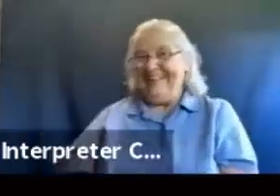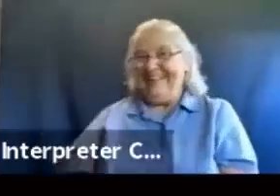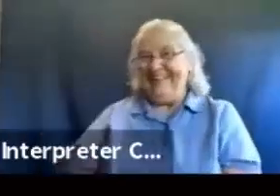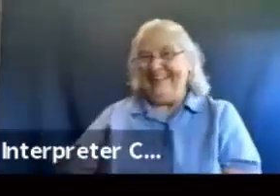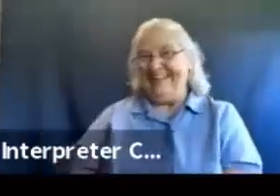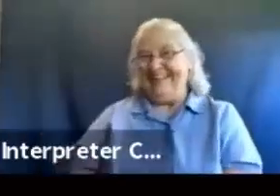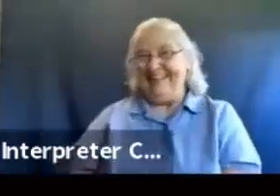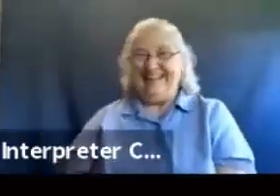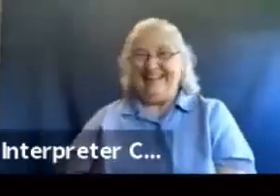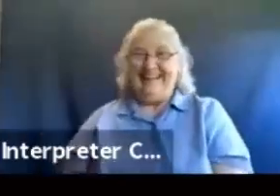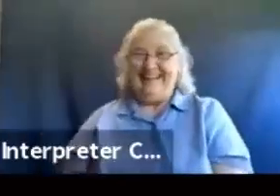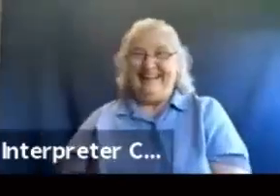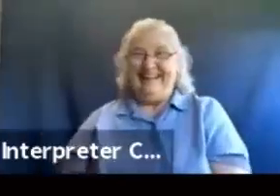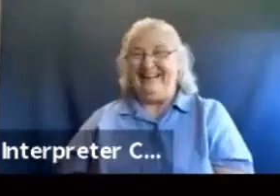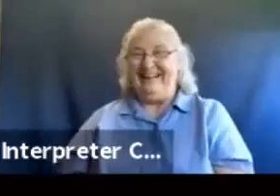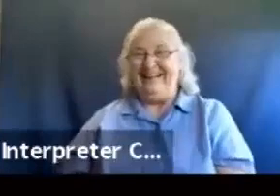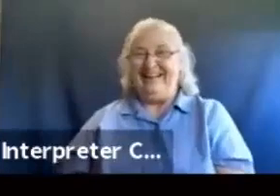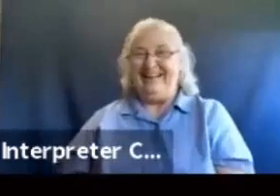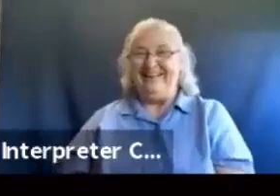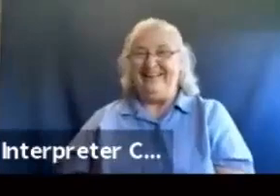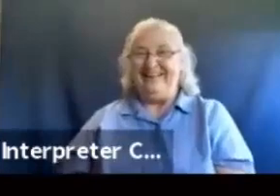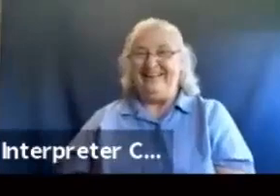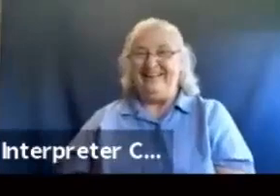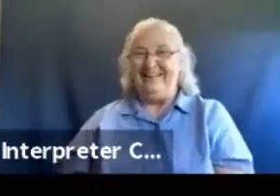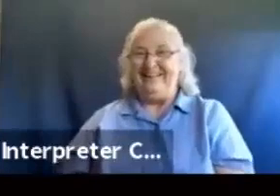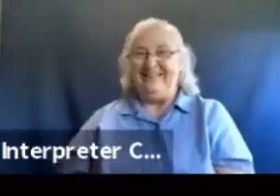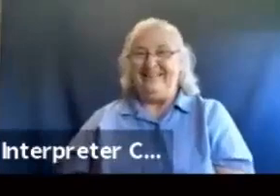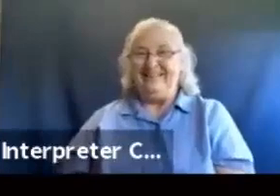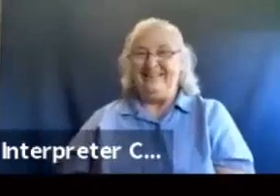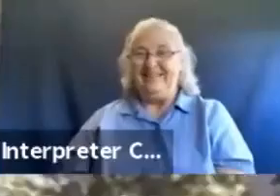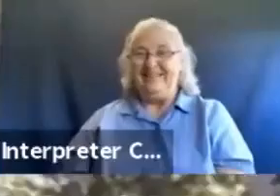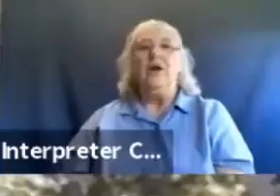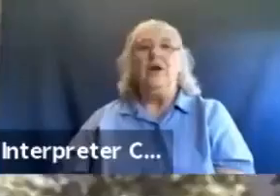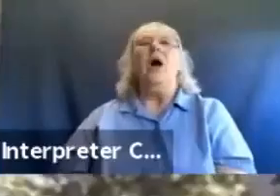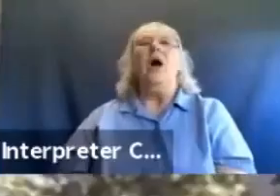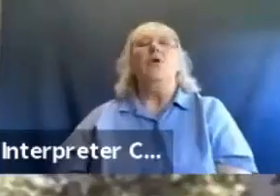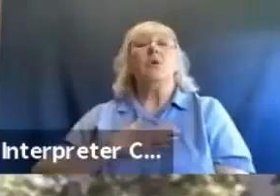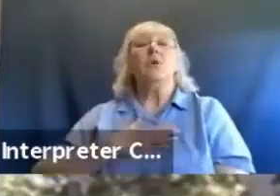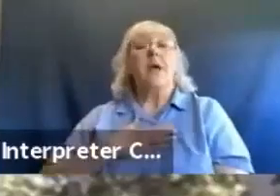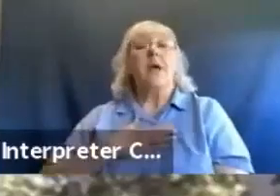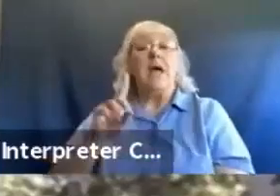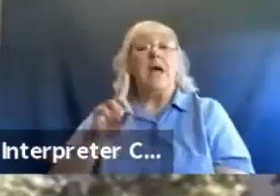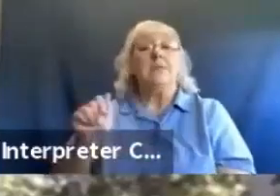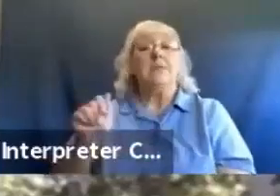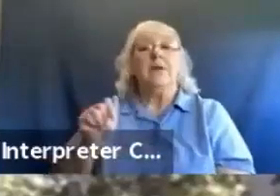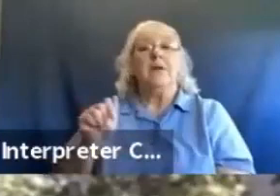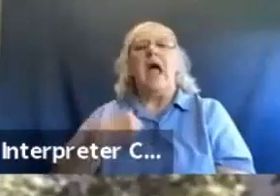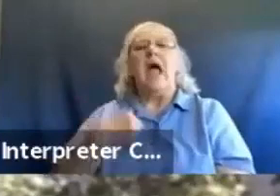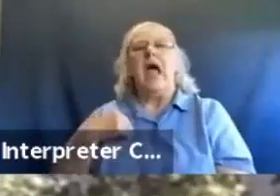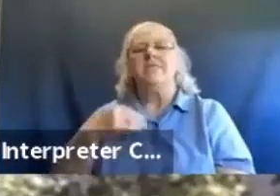: And what have I 11:49:34 done in the past ten years 11:49:36 type of stuff.